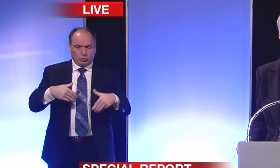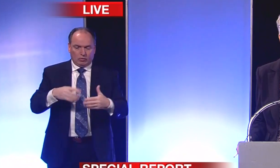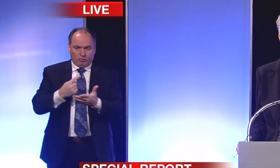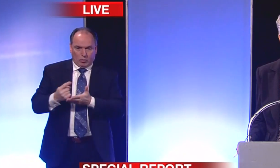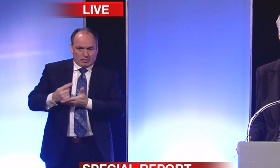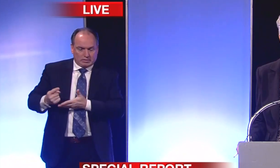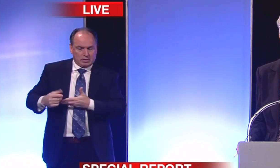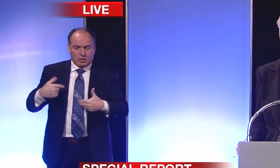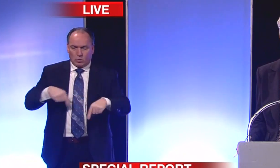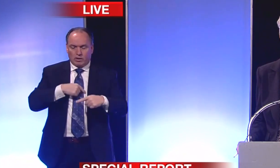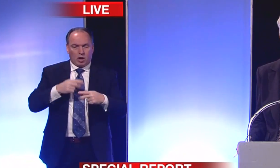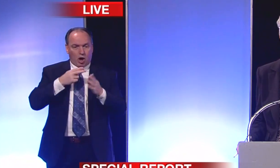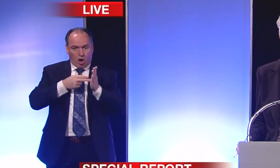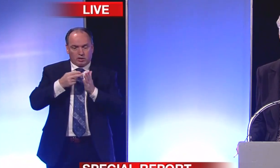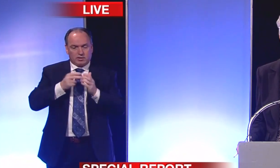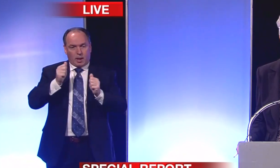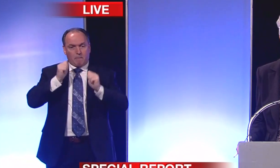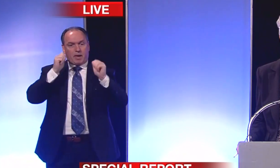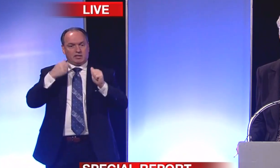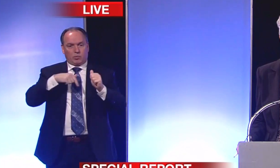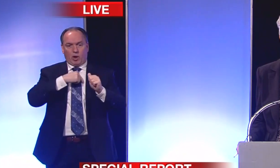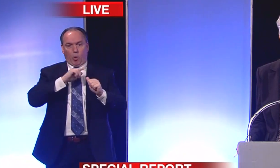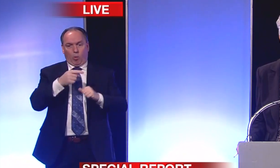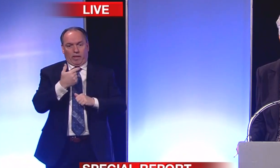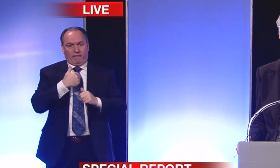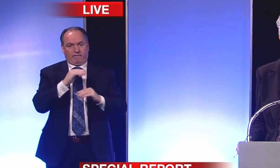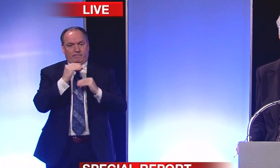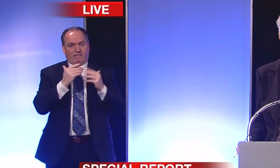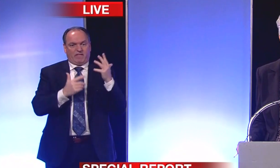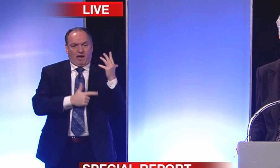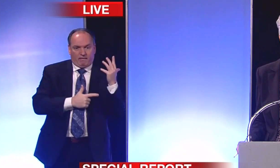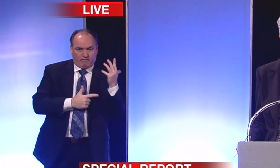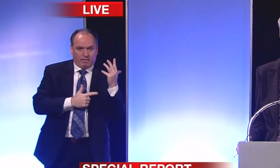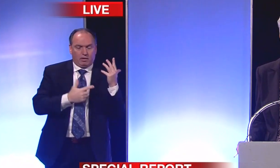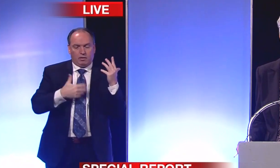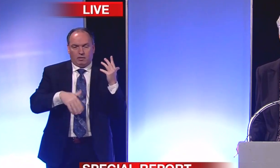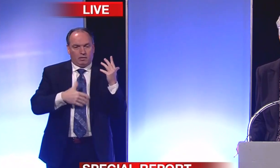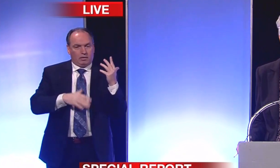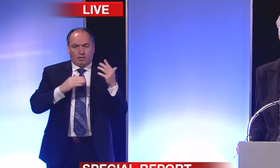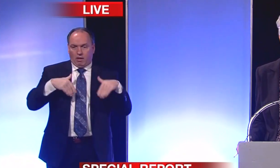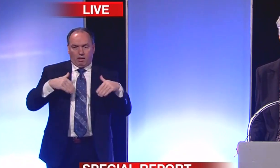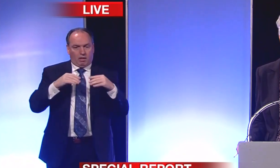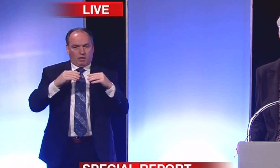SEEING IMMUNITY SPREAD HERE IN ERIE COUNTY. I HAVE TO SAY THAT THOSE OF US